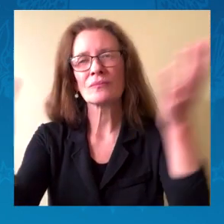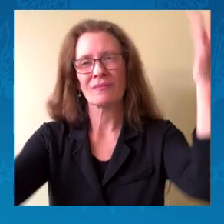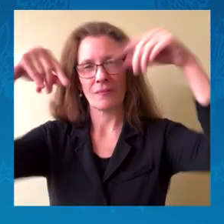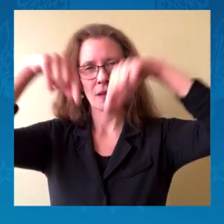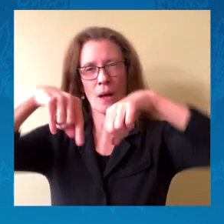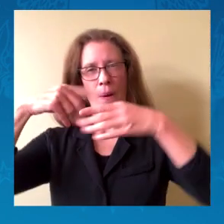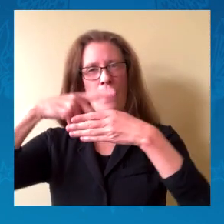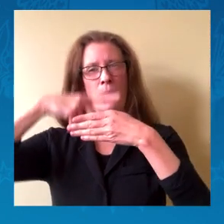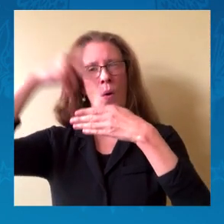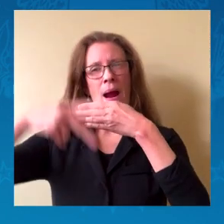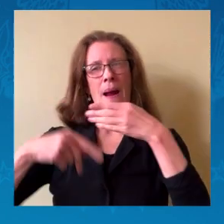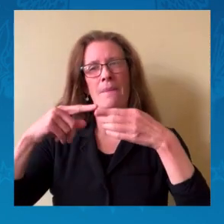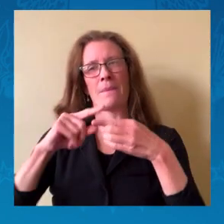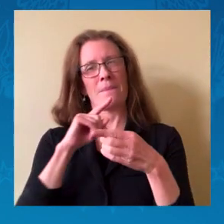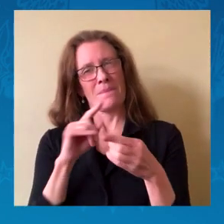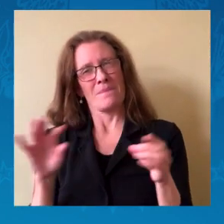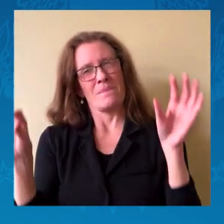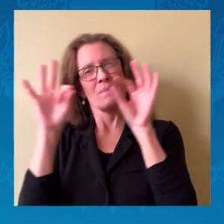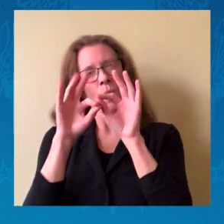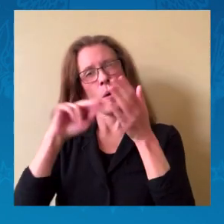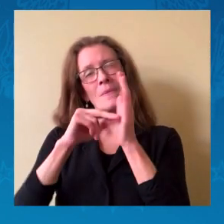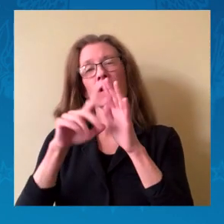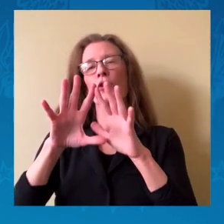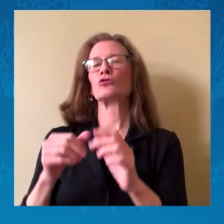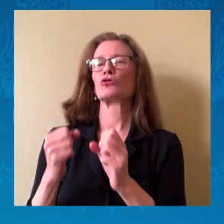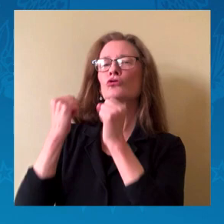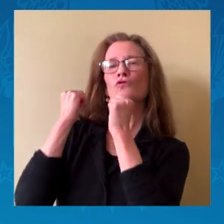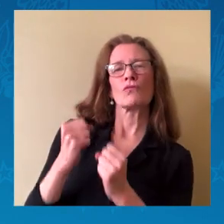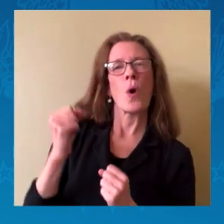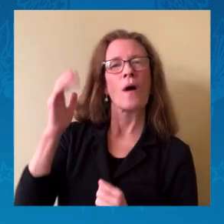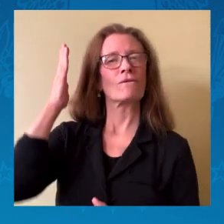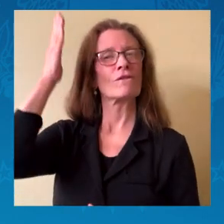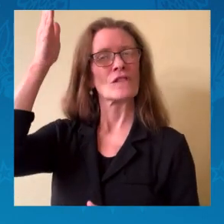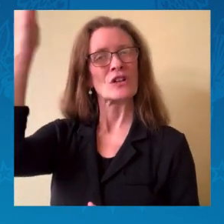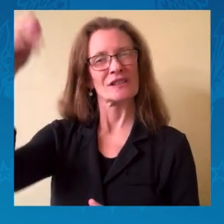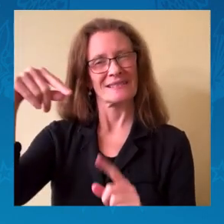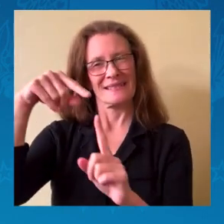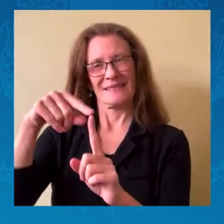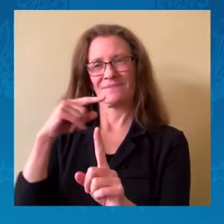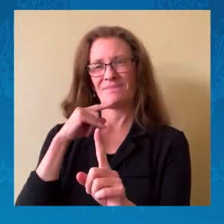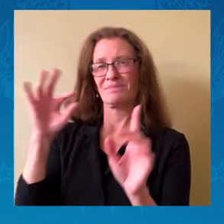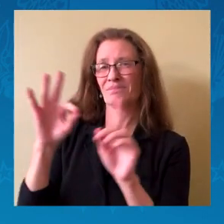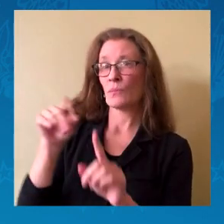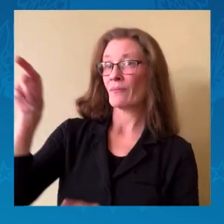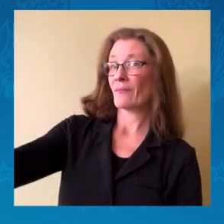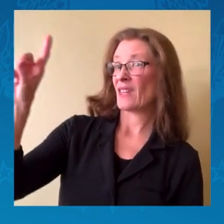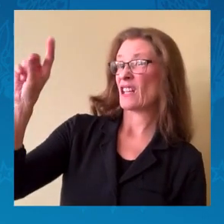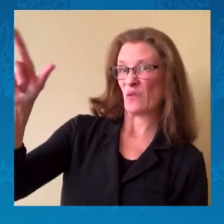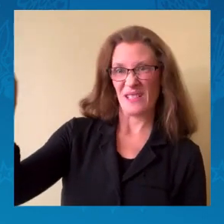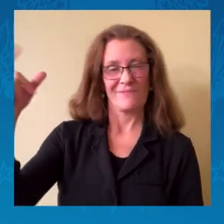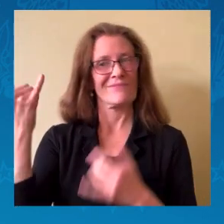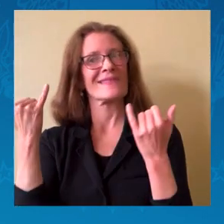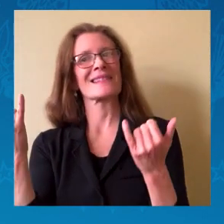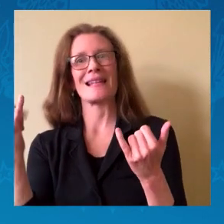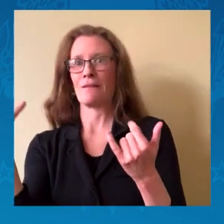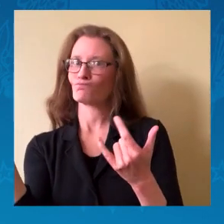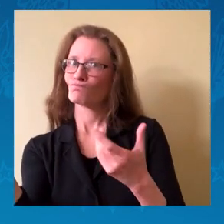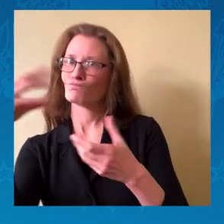The Services and the Department of Defense are expanding outreach and engagement at the university level to encourage and inspire minds